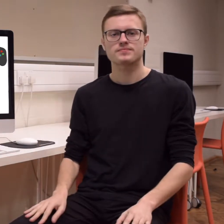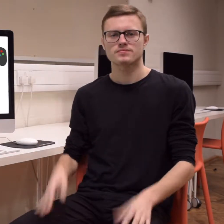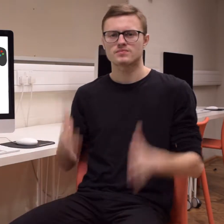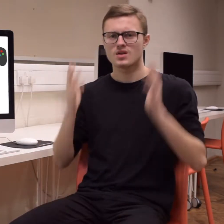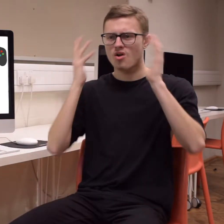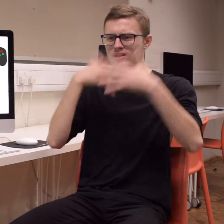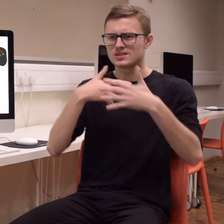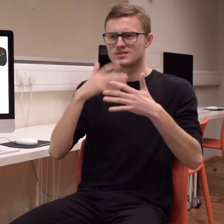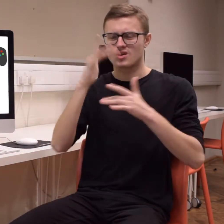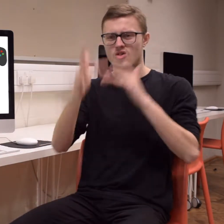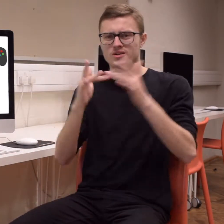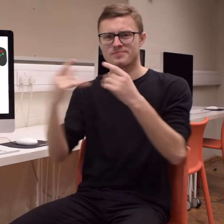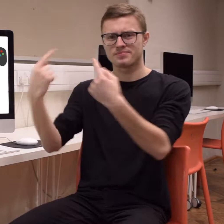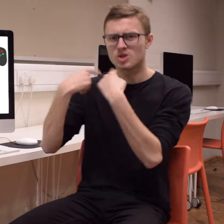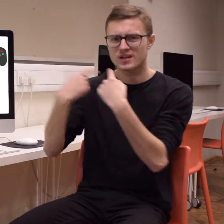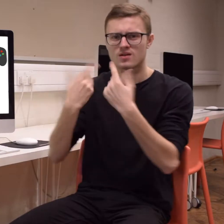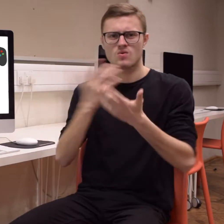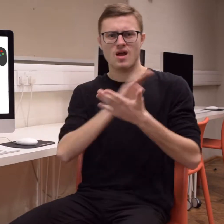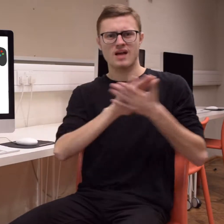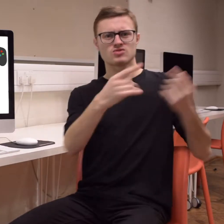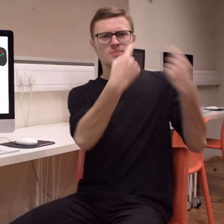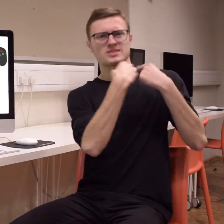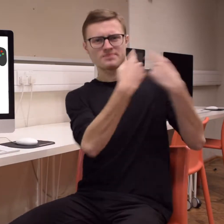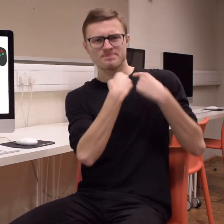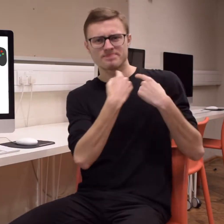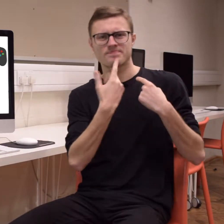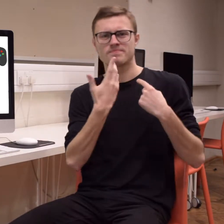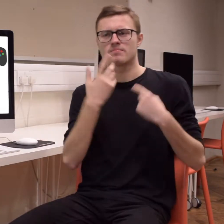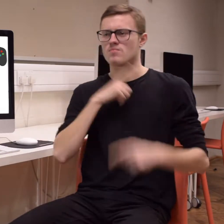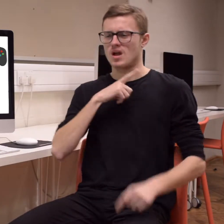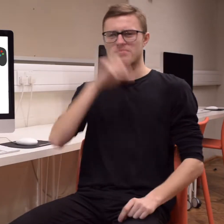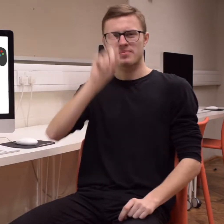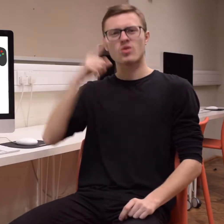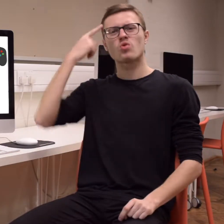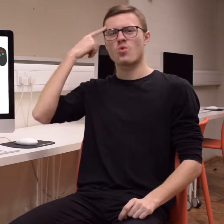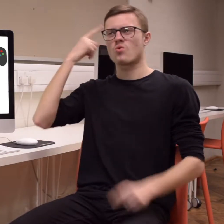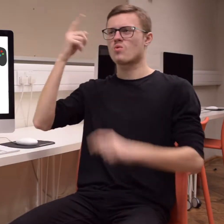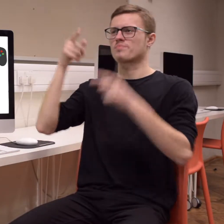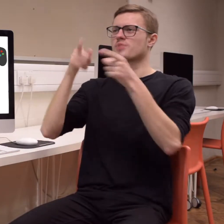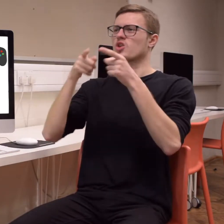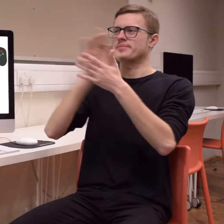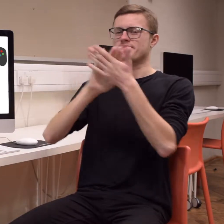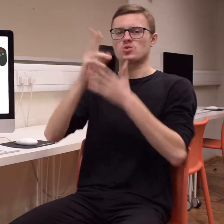Concerned about online bullying or harassment? What people call ‘bullying’ is sometimes an